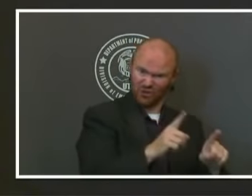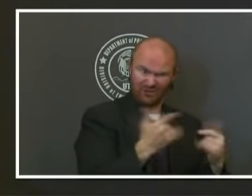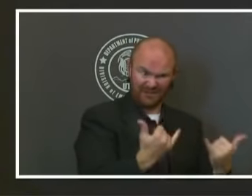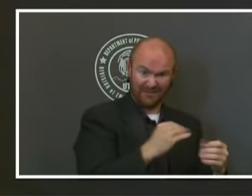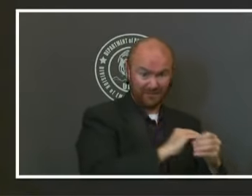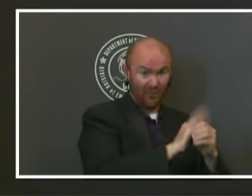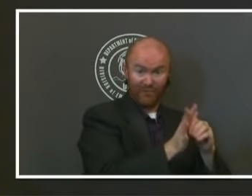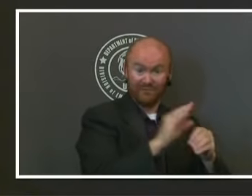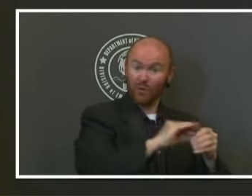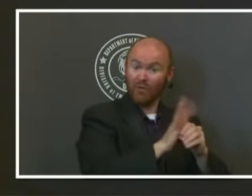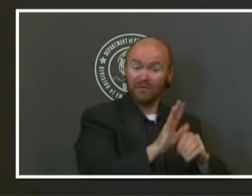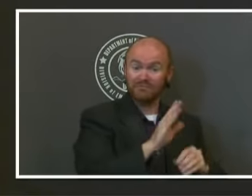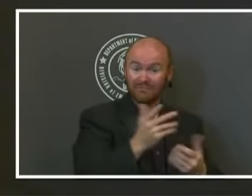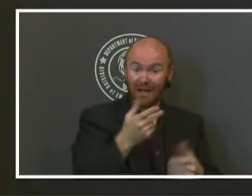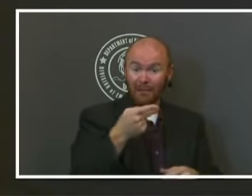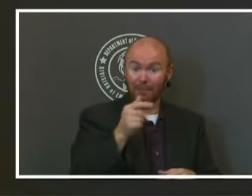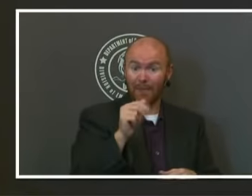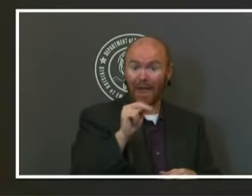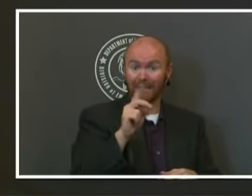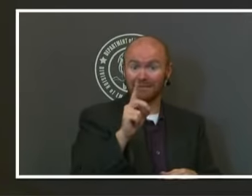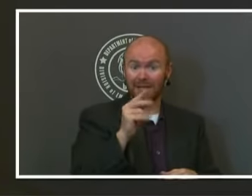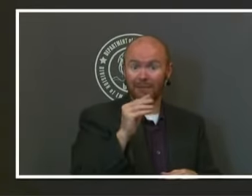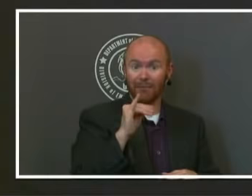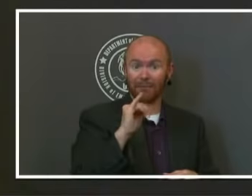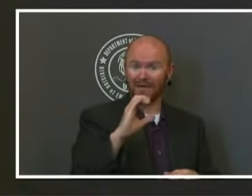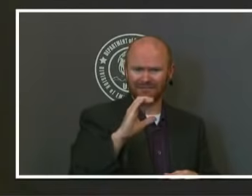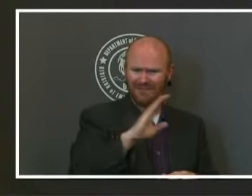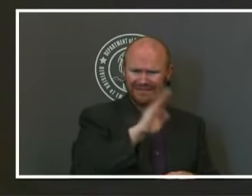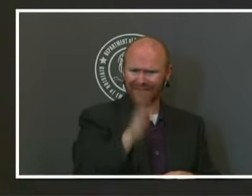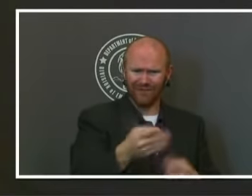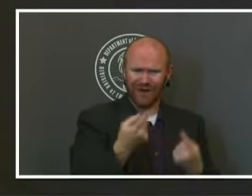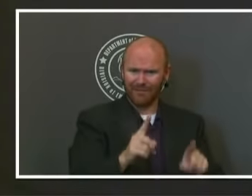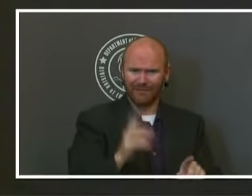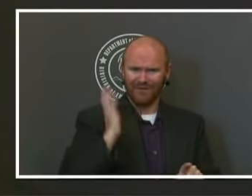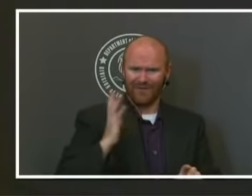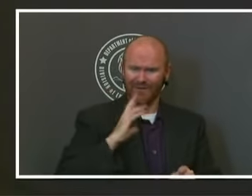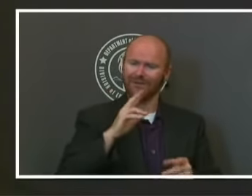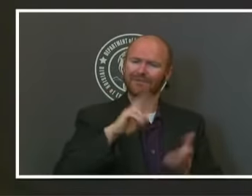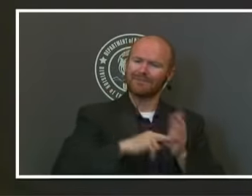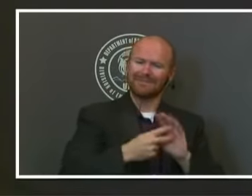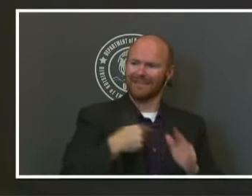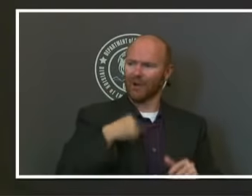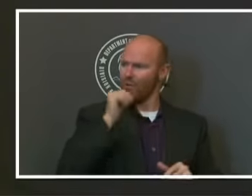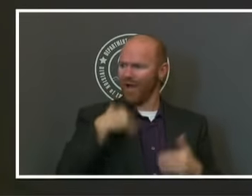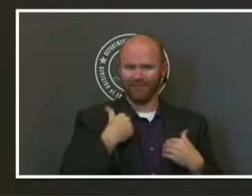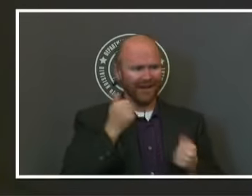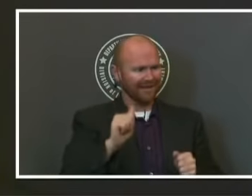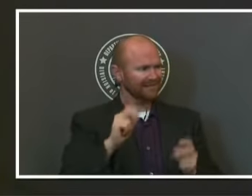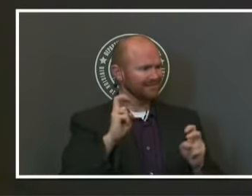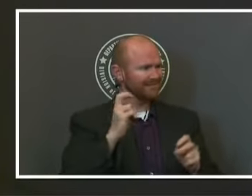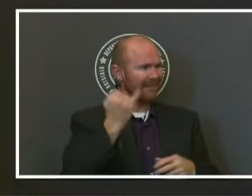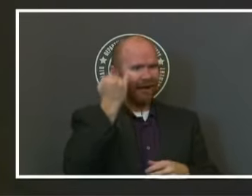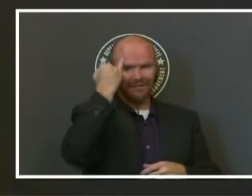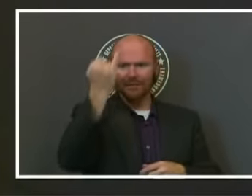before as I mentioned using your analogy there's not a game plan